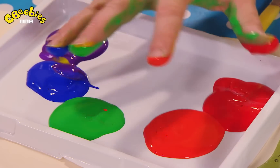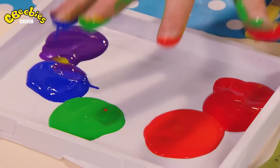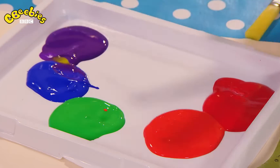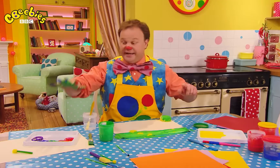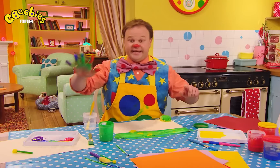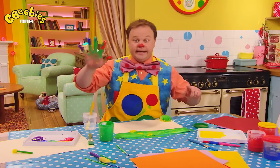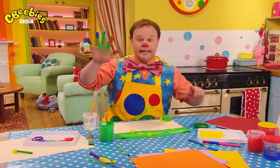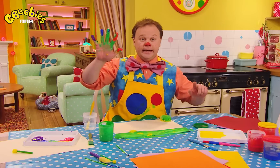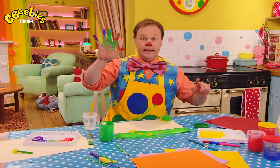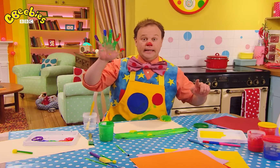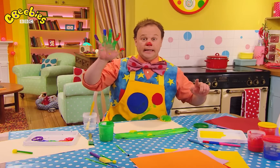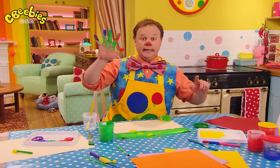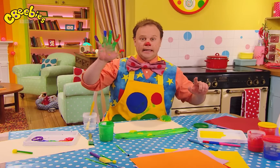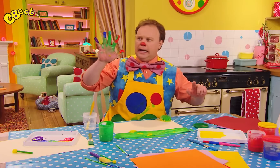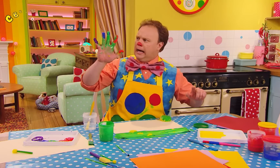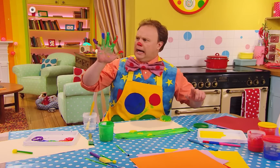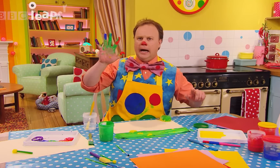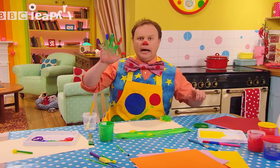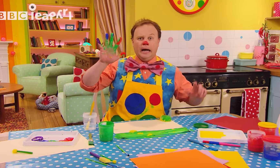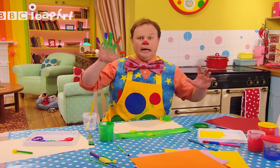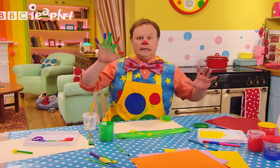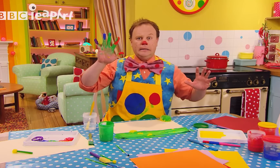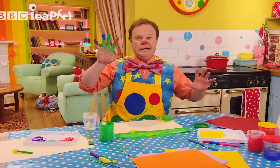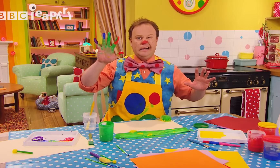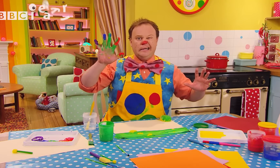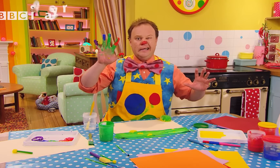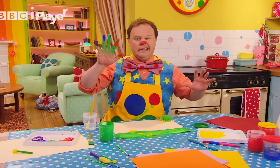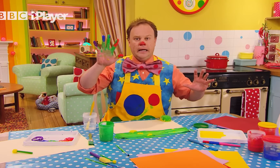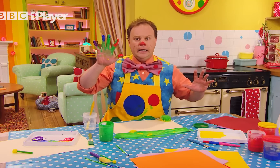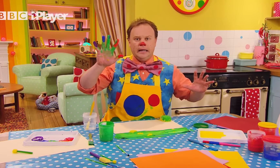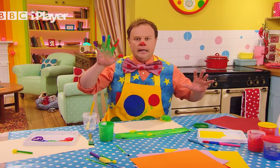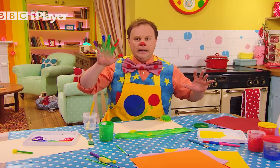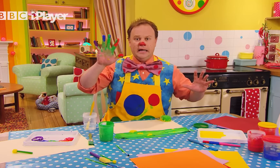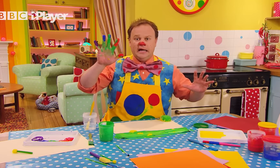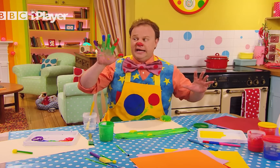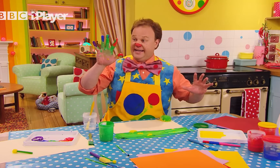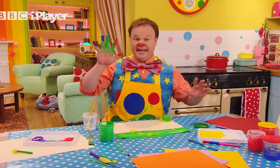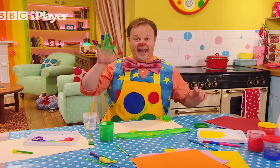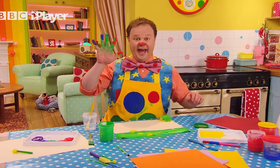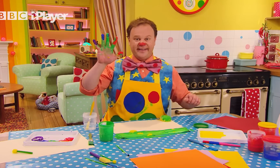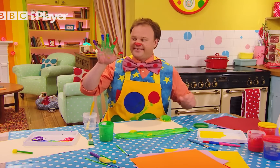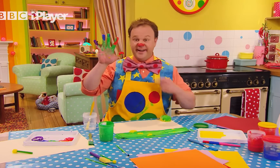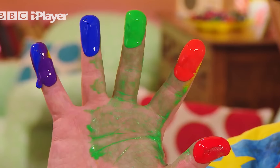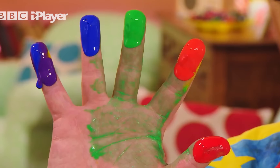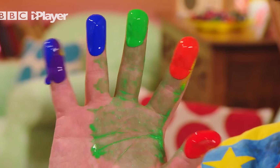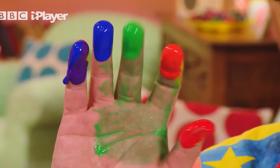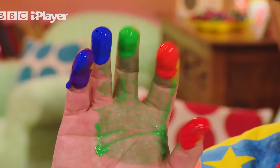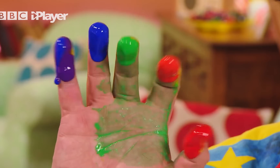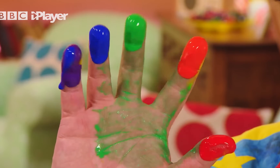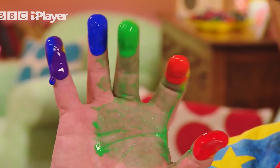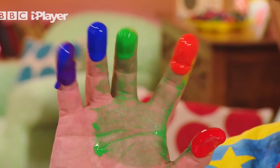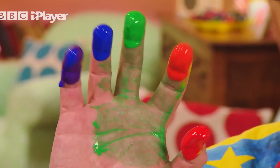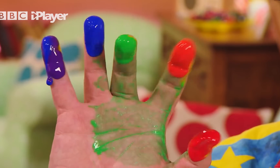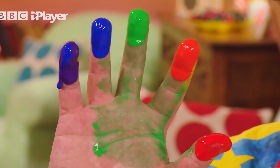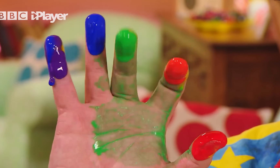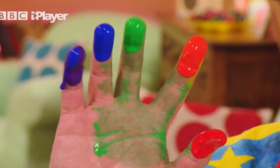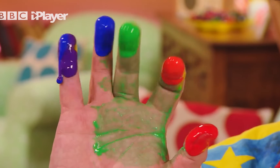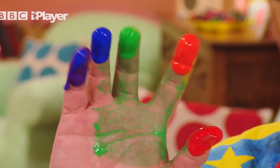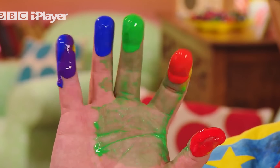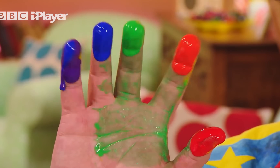oh dear mr tumble now you've got paint on your fingers yes look they're all colorful why don't